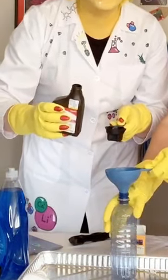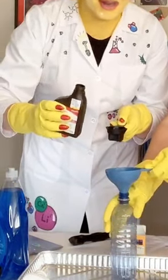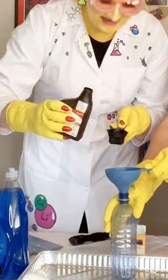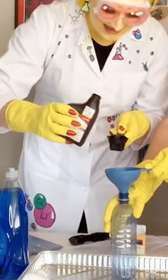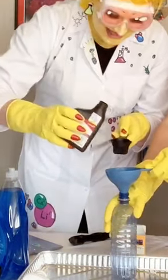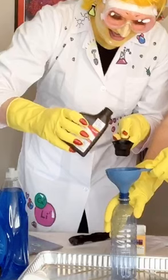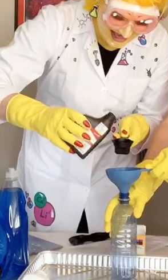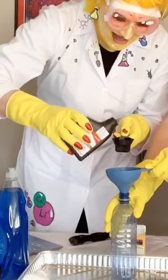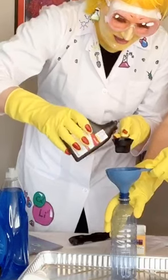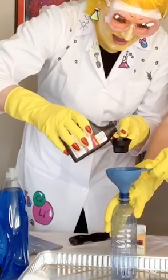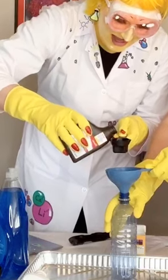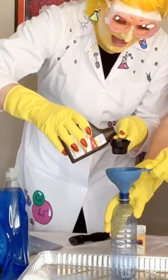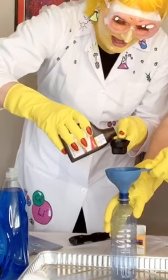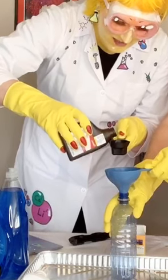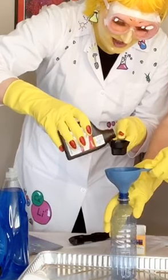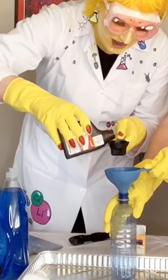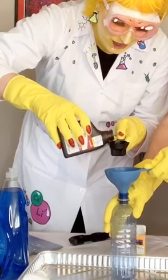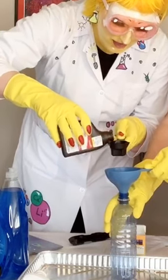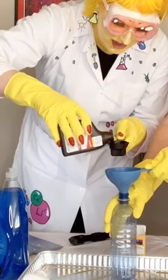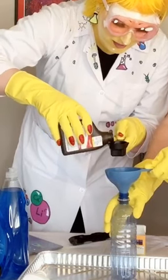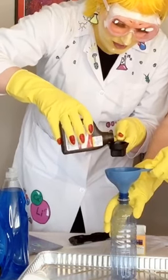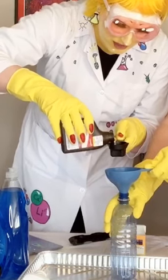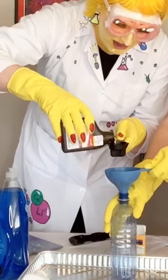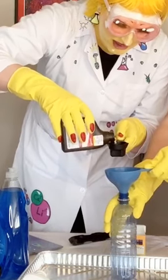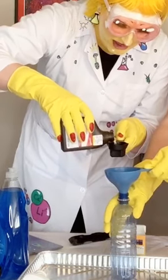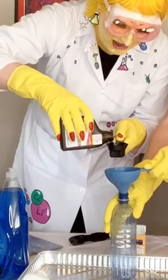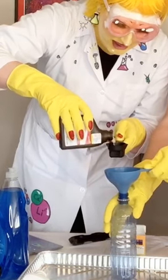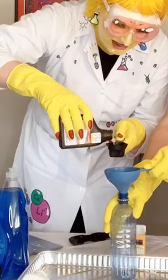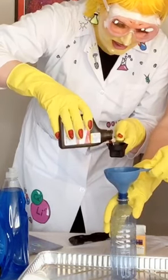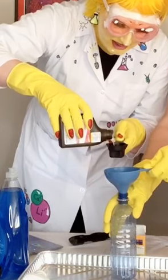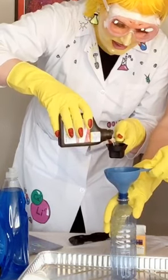Okay, here we go. We're going to pour in